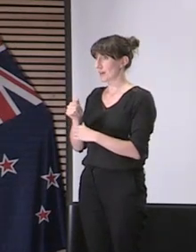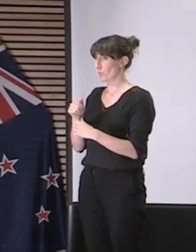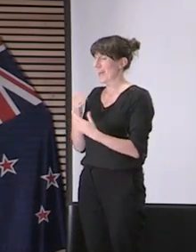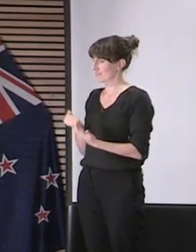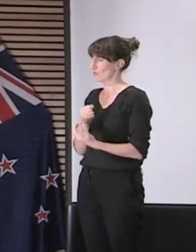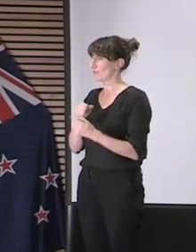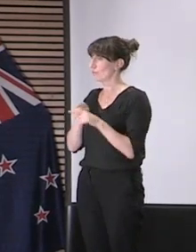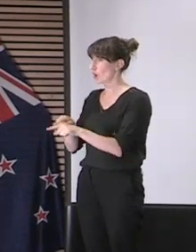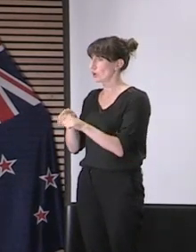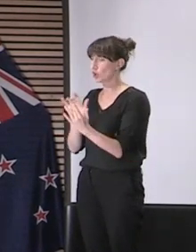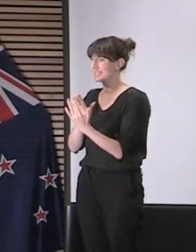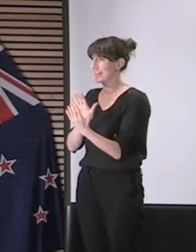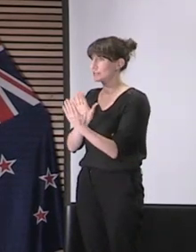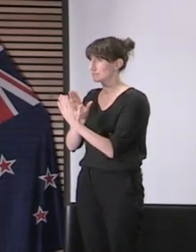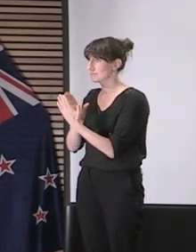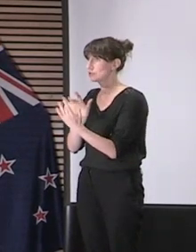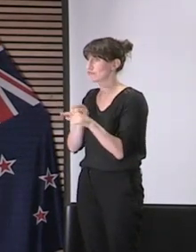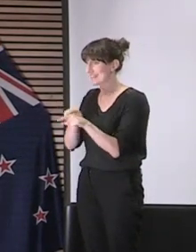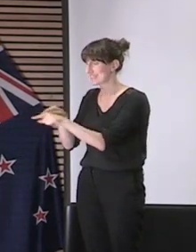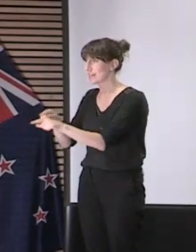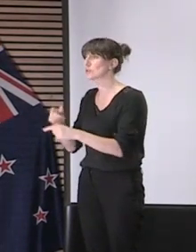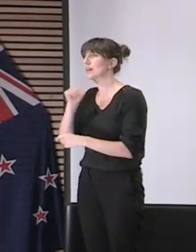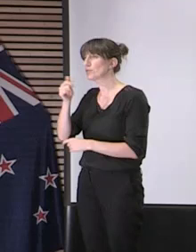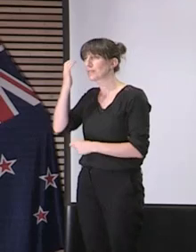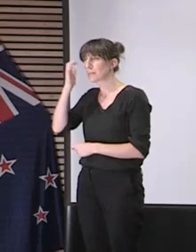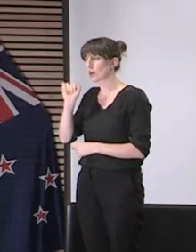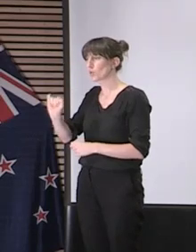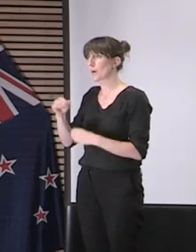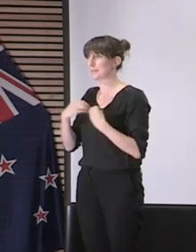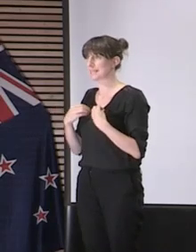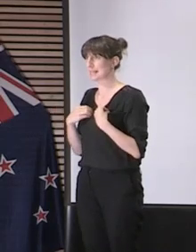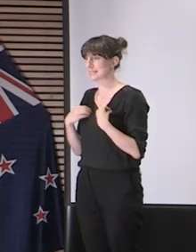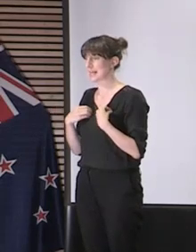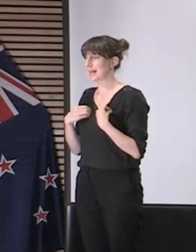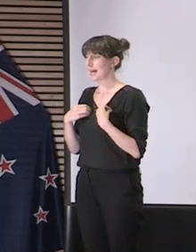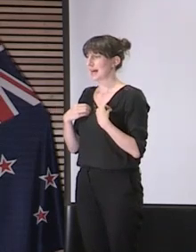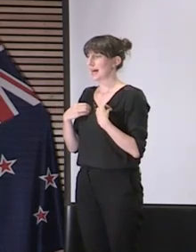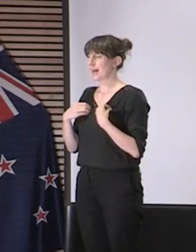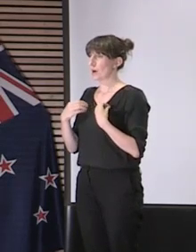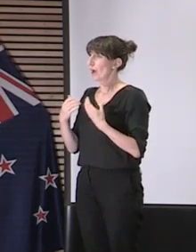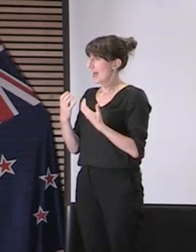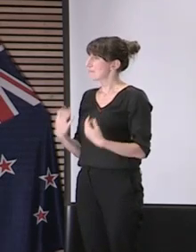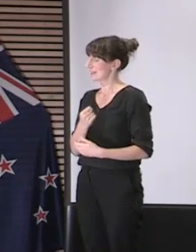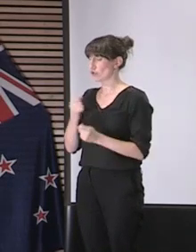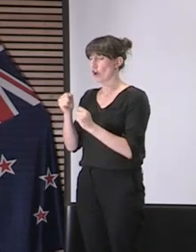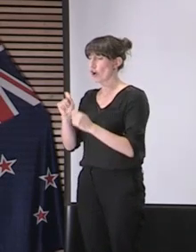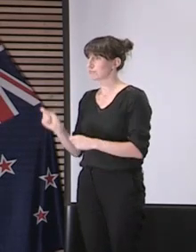with contact tracing. So if you think about your business having now basically new